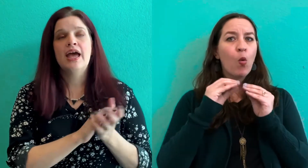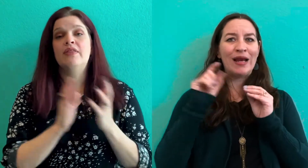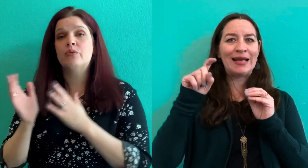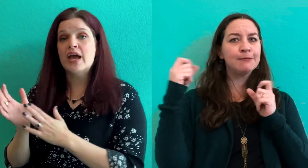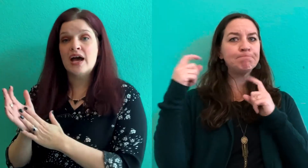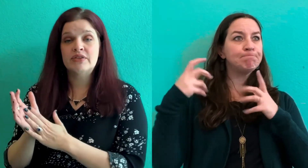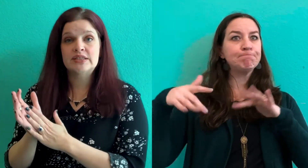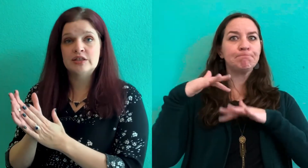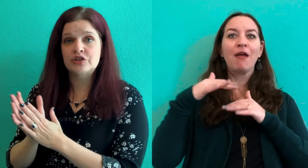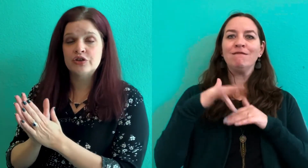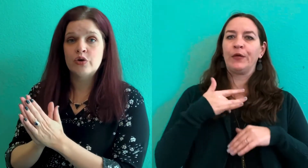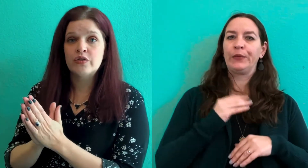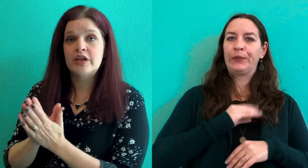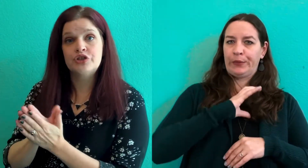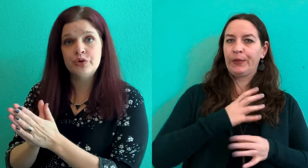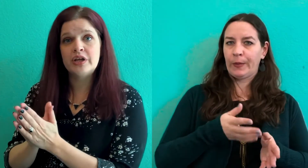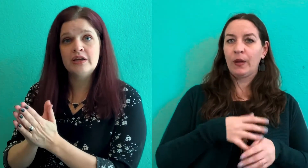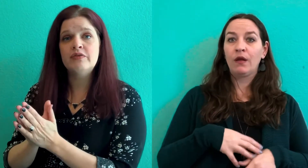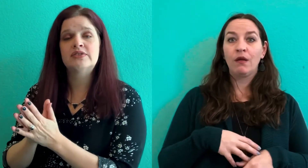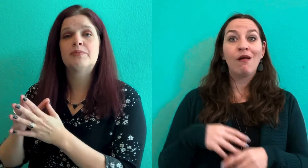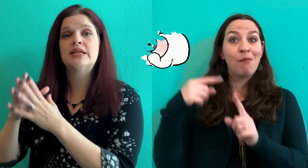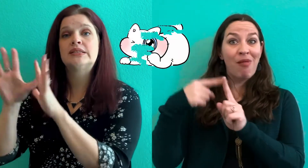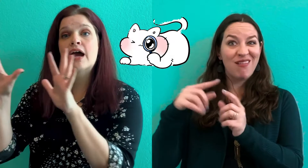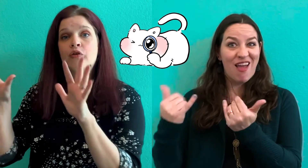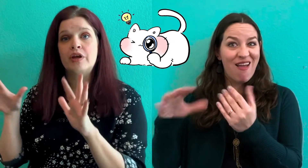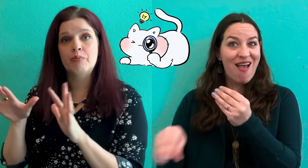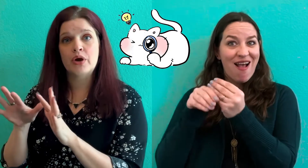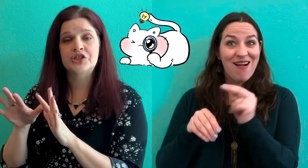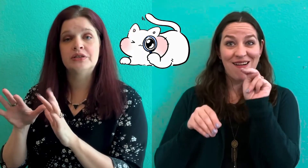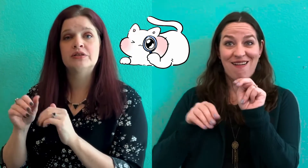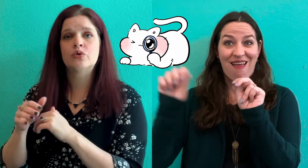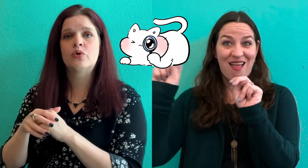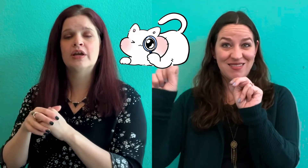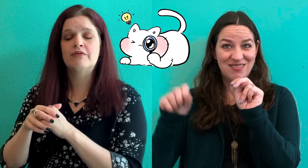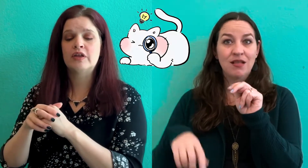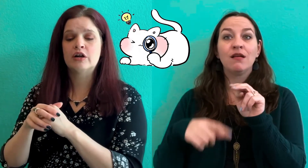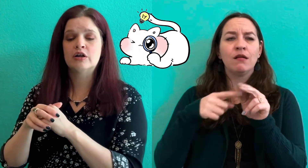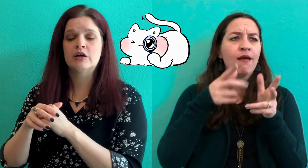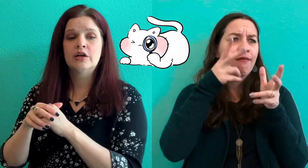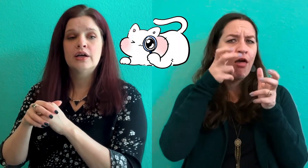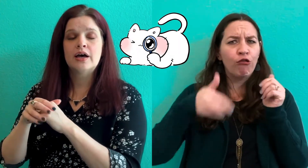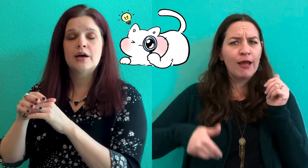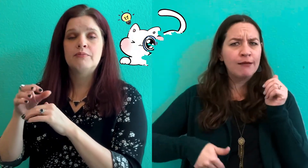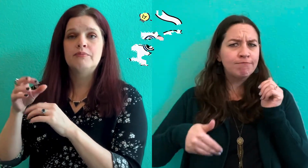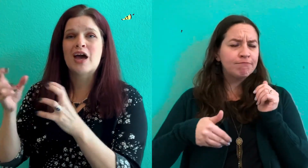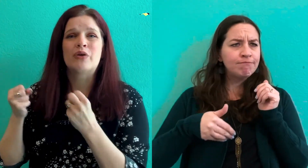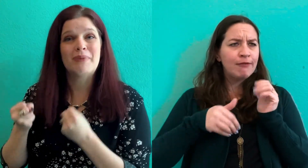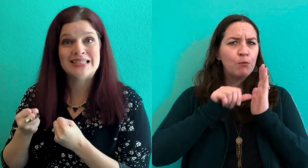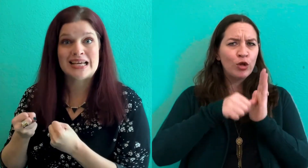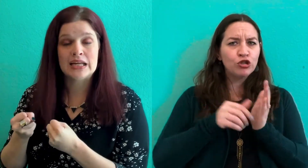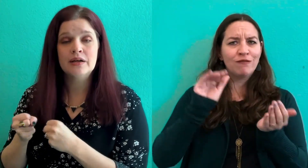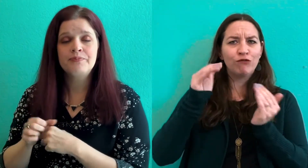And then we have the sensor or the intuitive. If somebody is gathering impressions or if they're gathering by data,